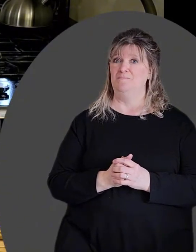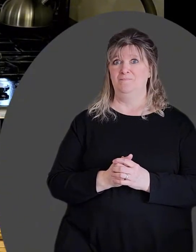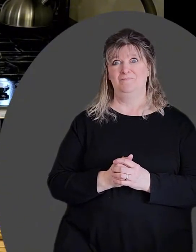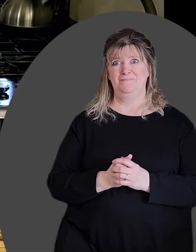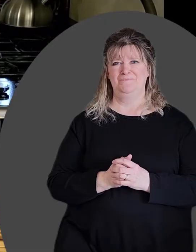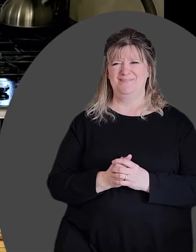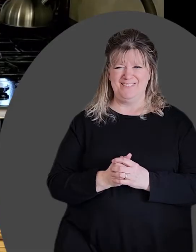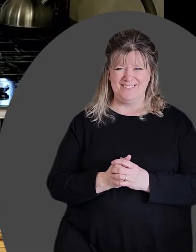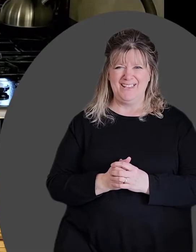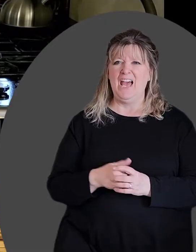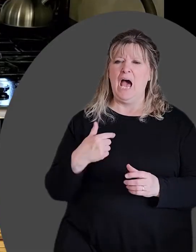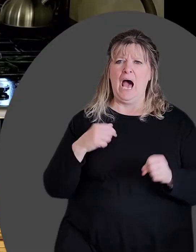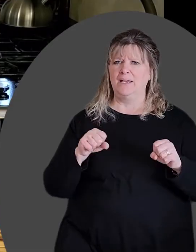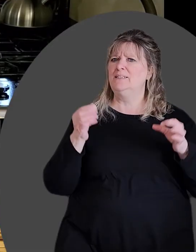I can definitely taste